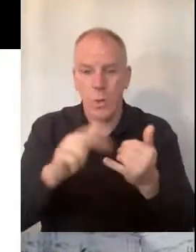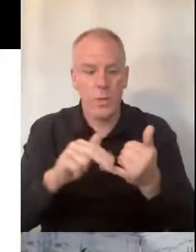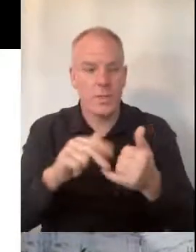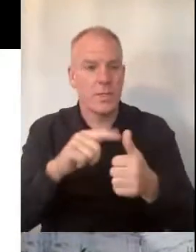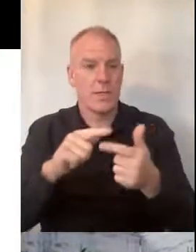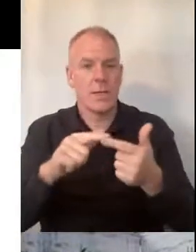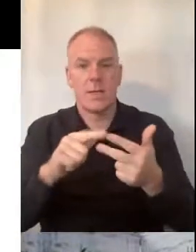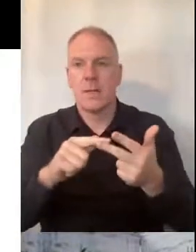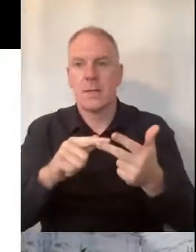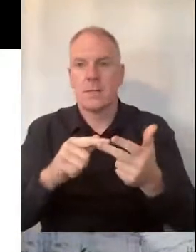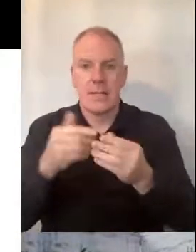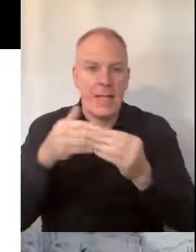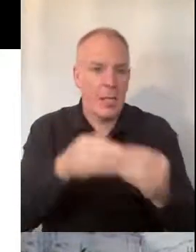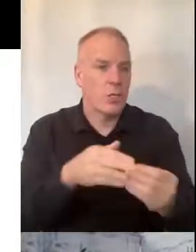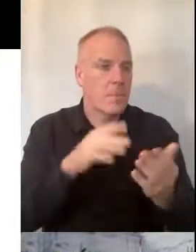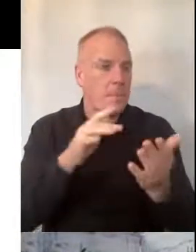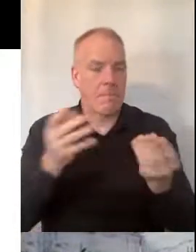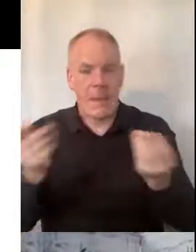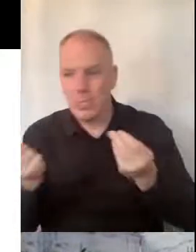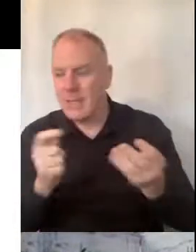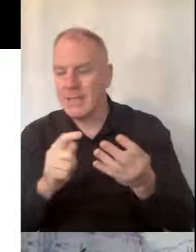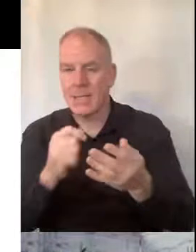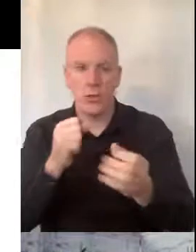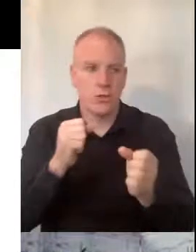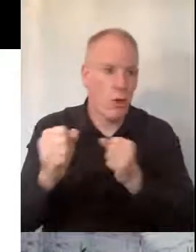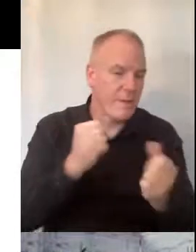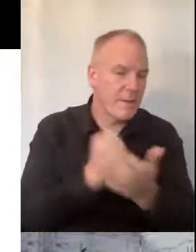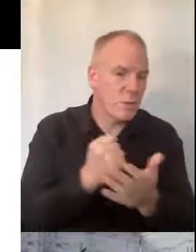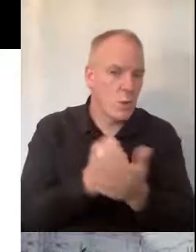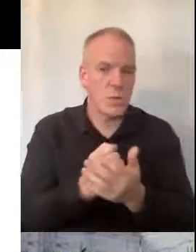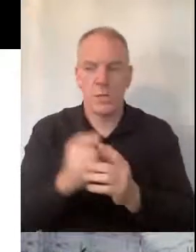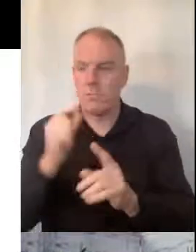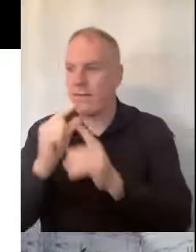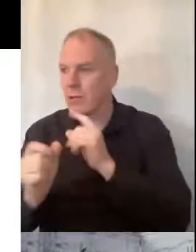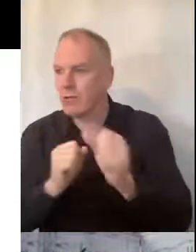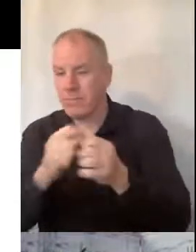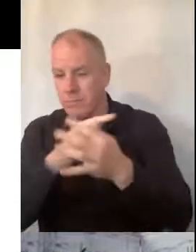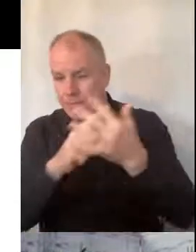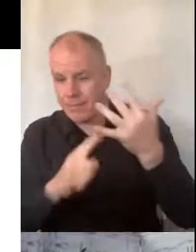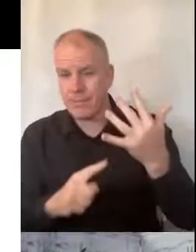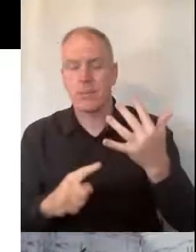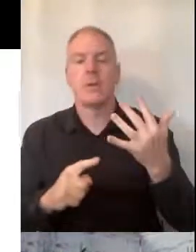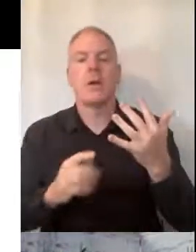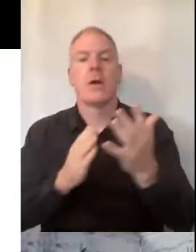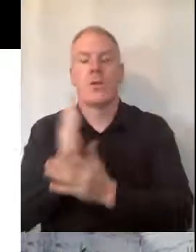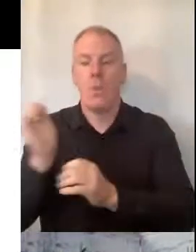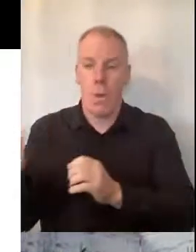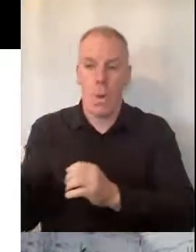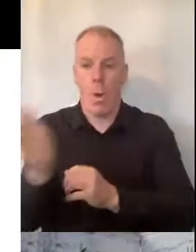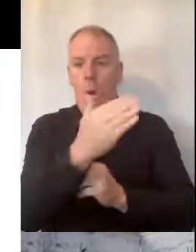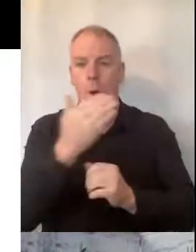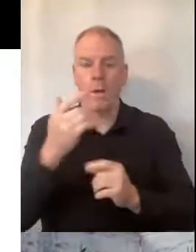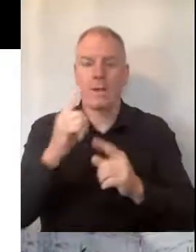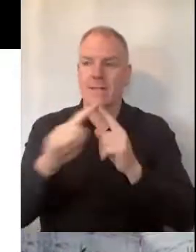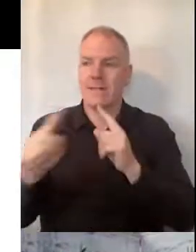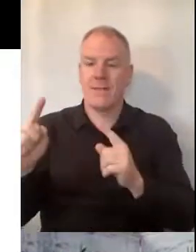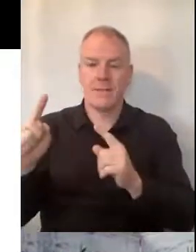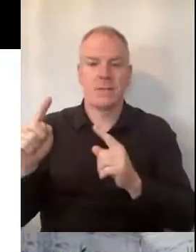middle management, student services, professional services all across the institution that I talk about it